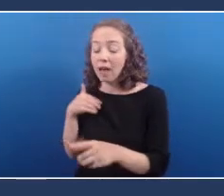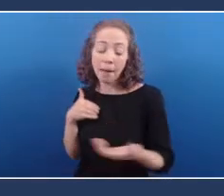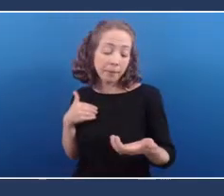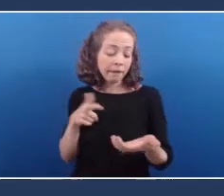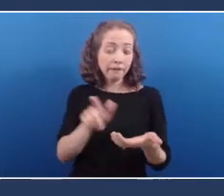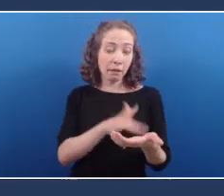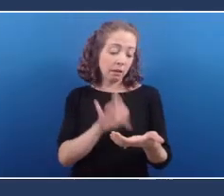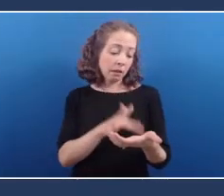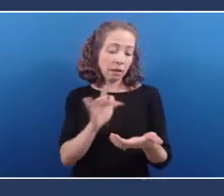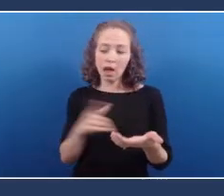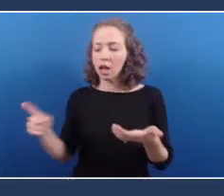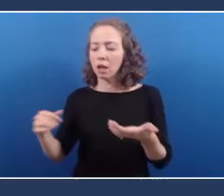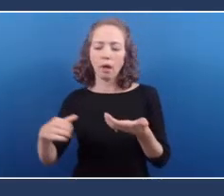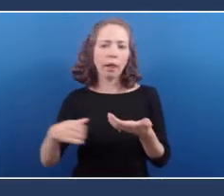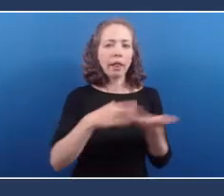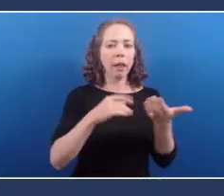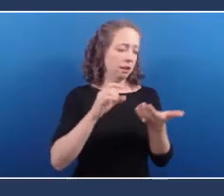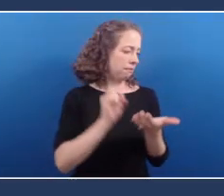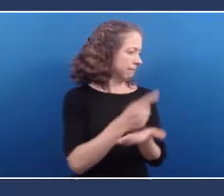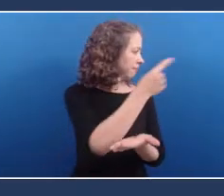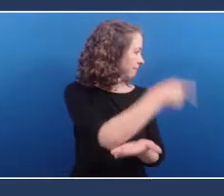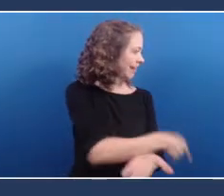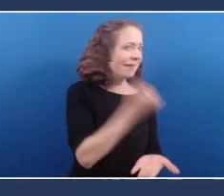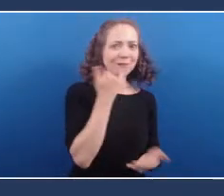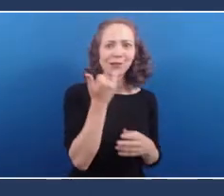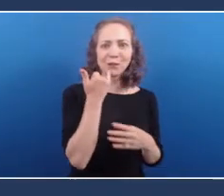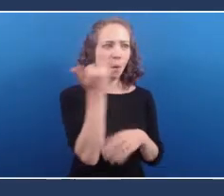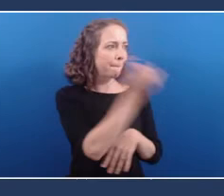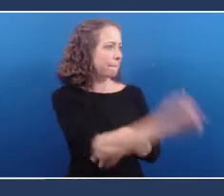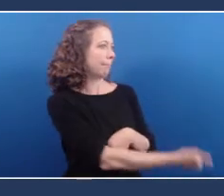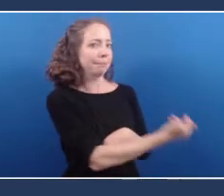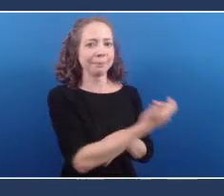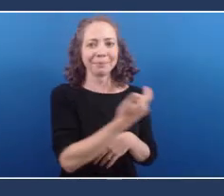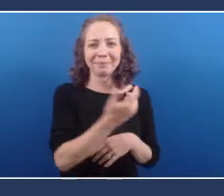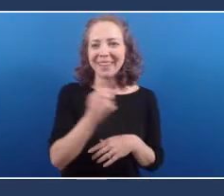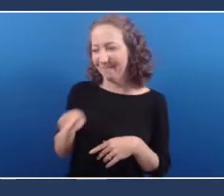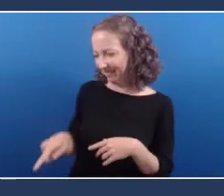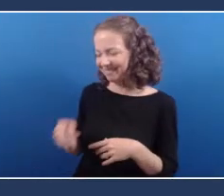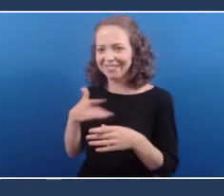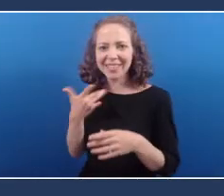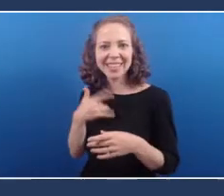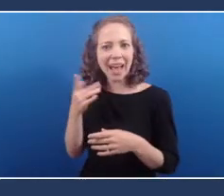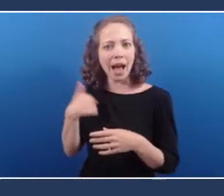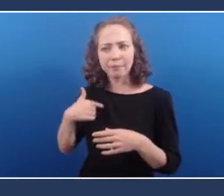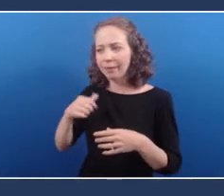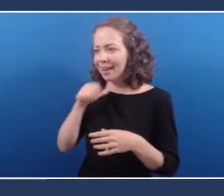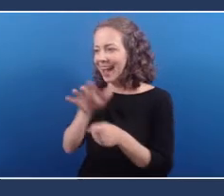to be getting more attention in those evening hours. And so, this is an absolutely true story.